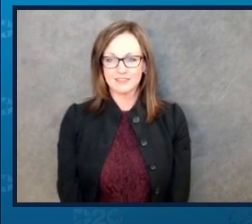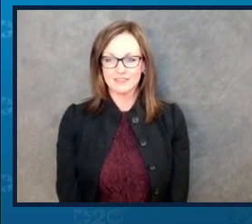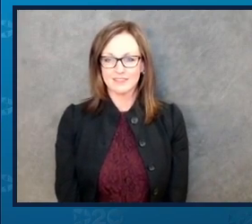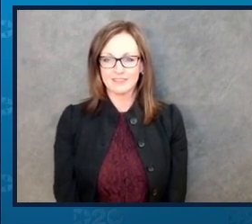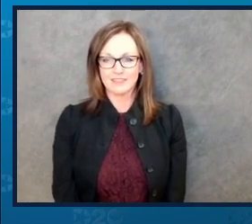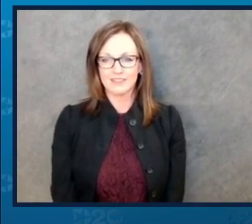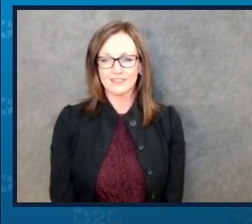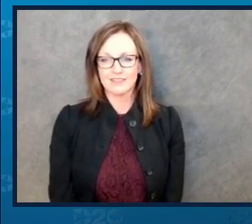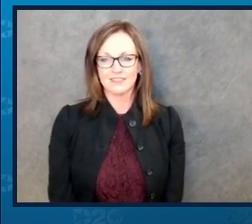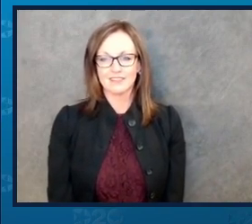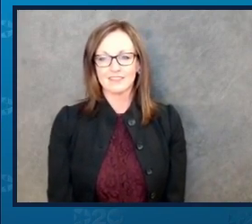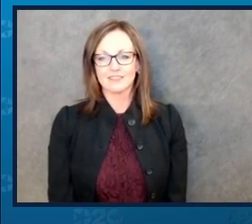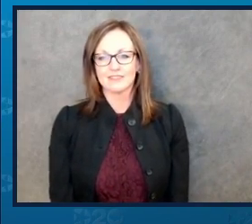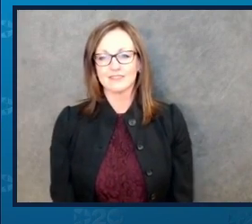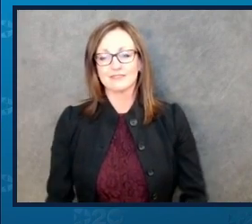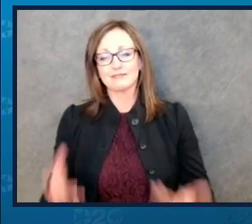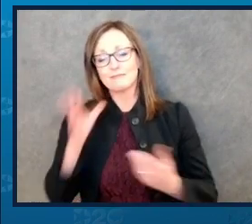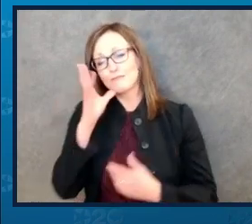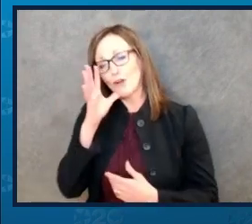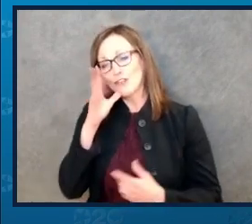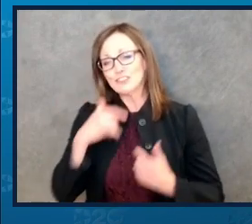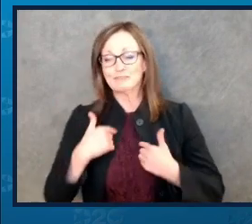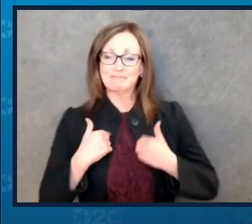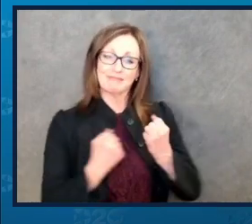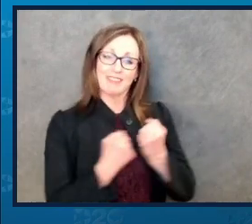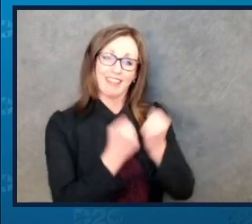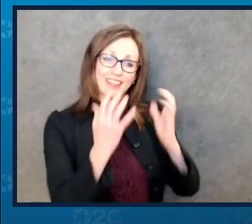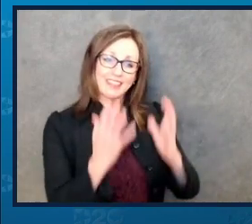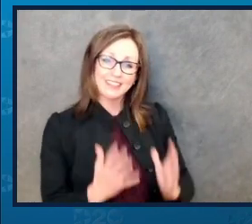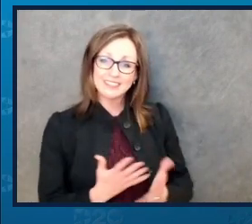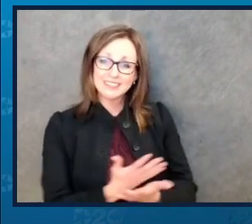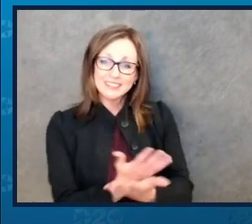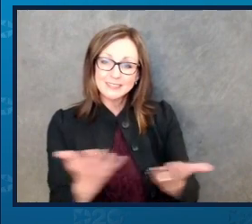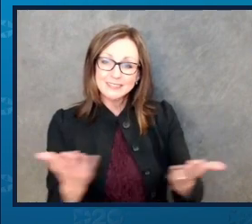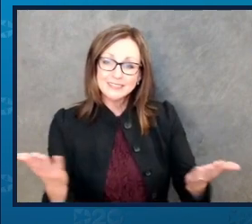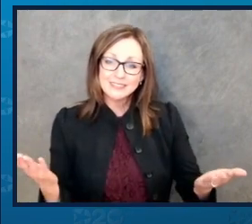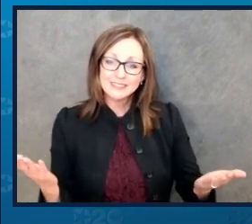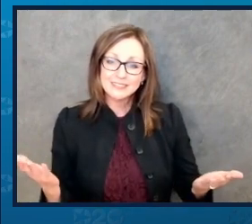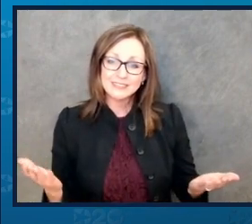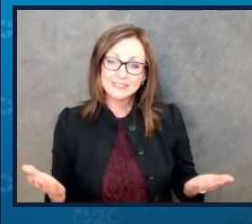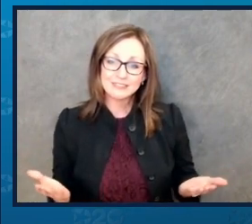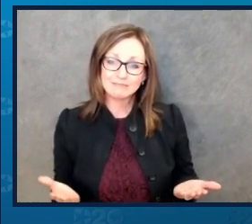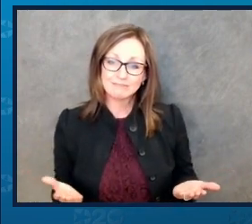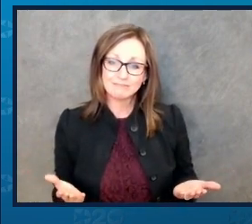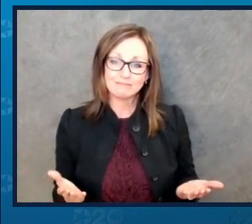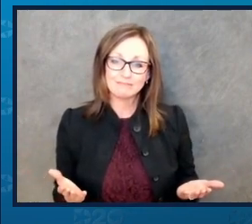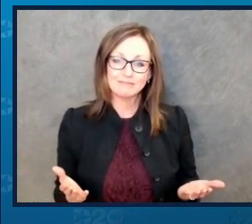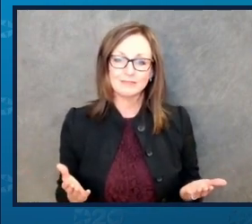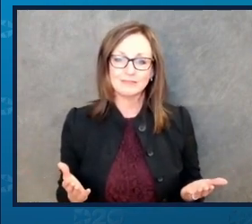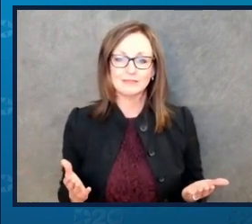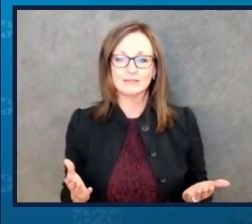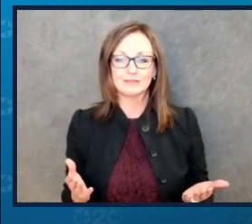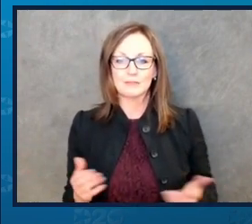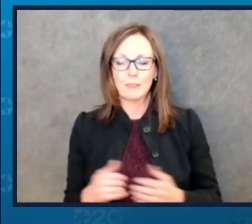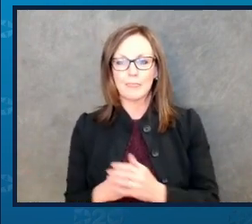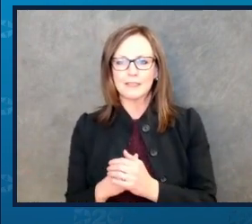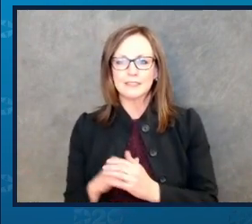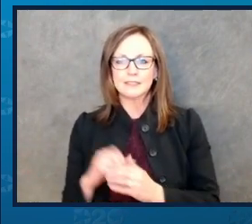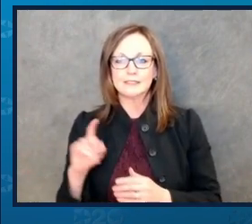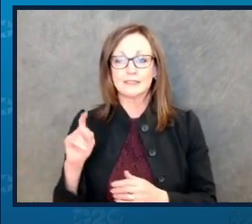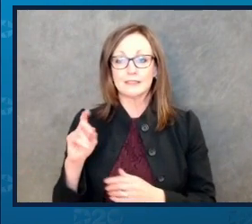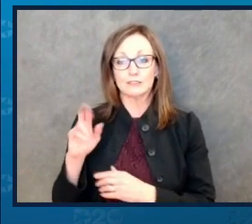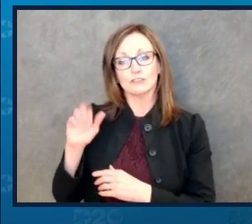ACTIVIST.